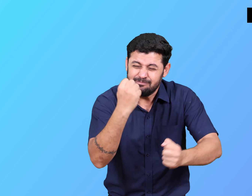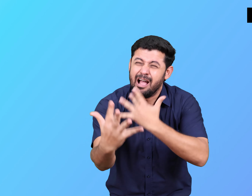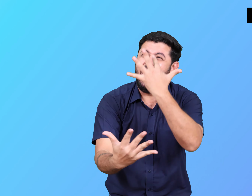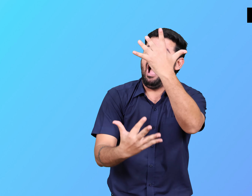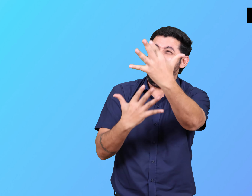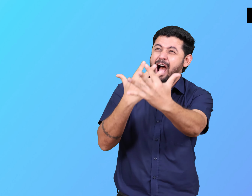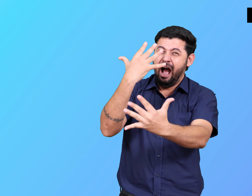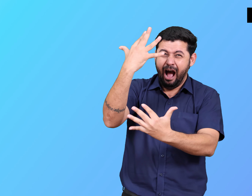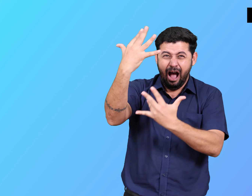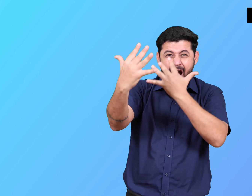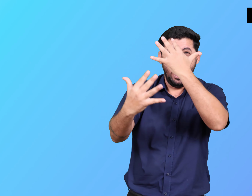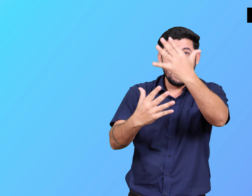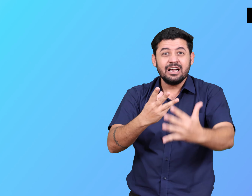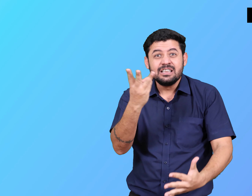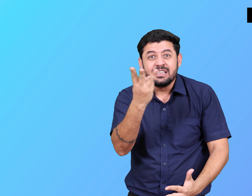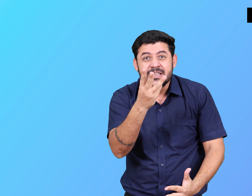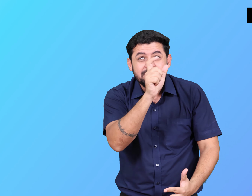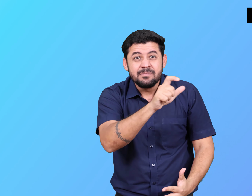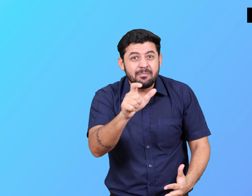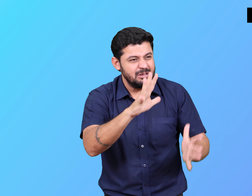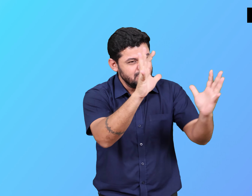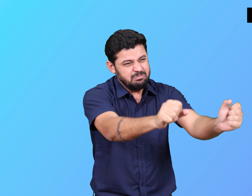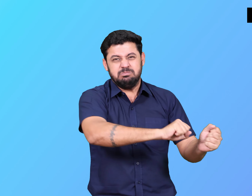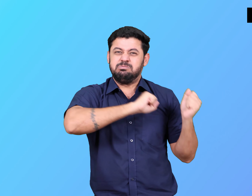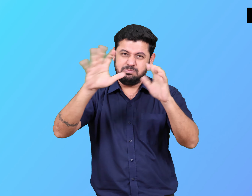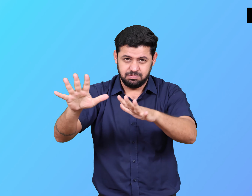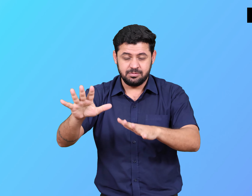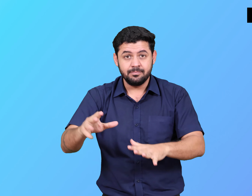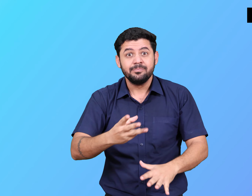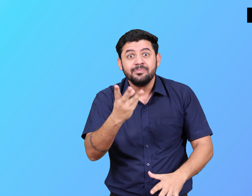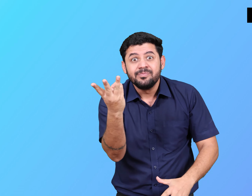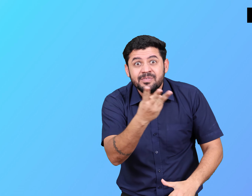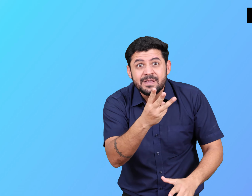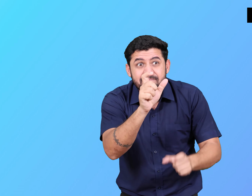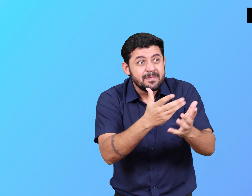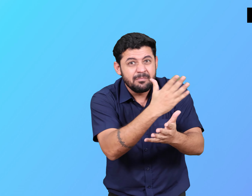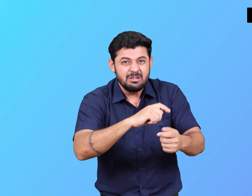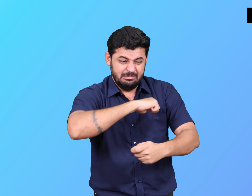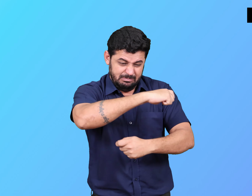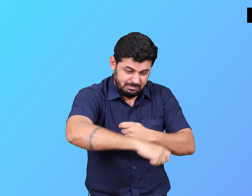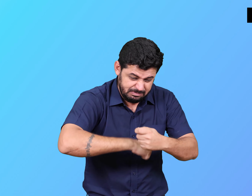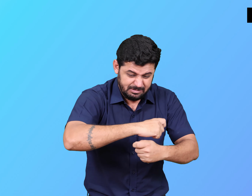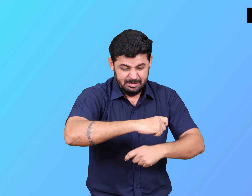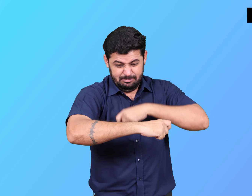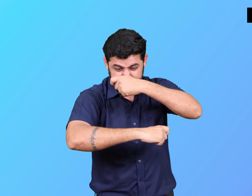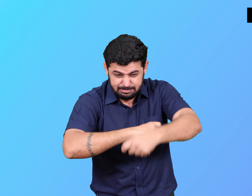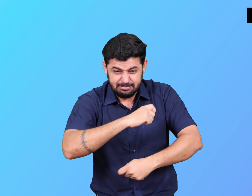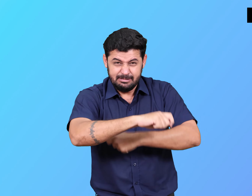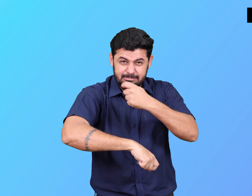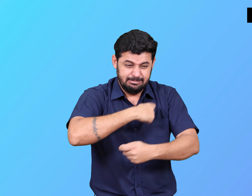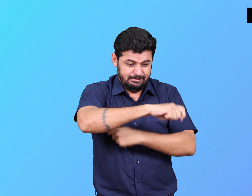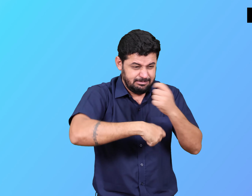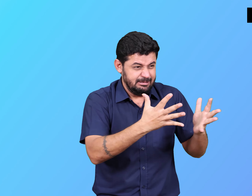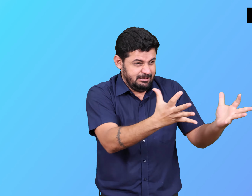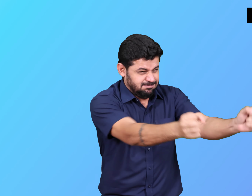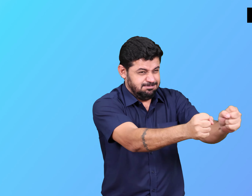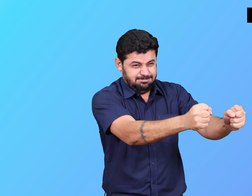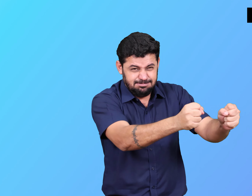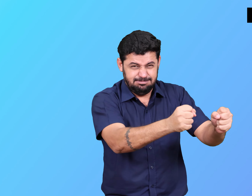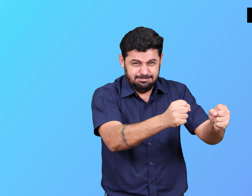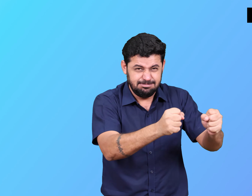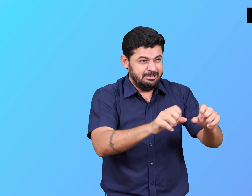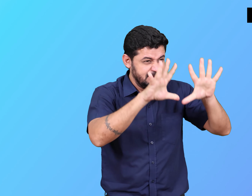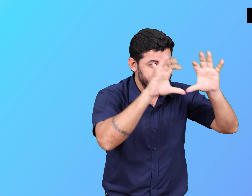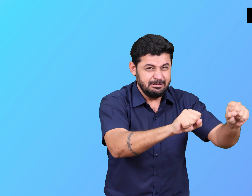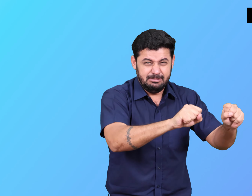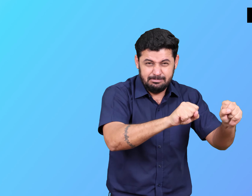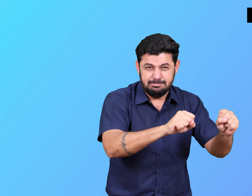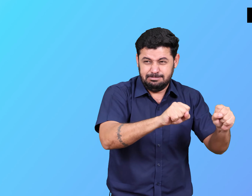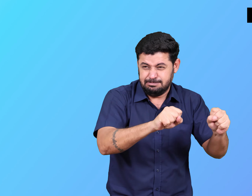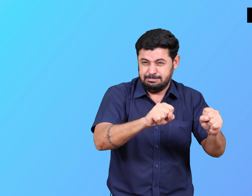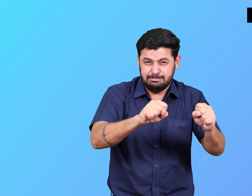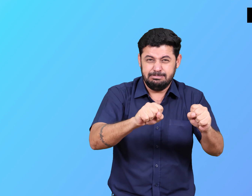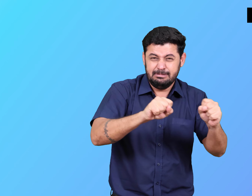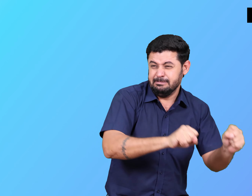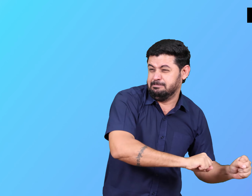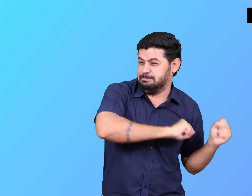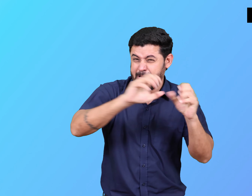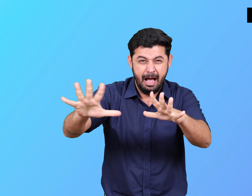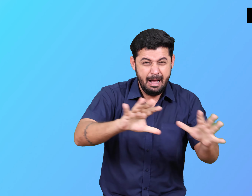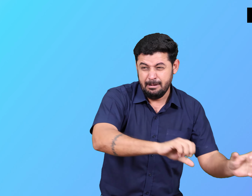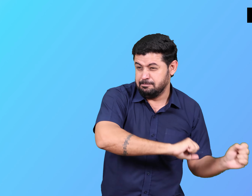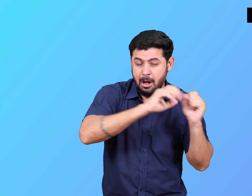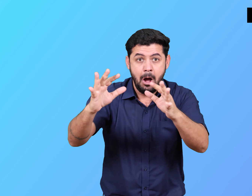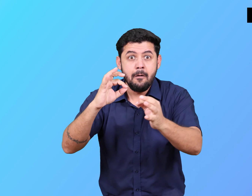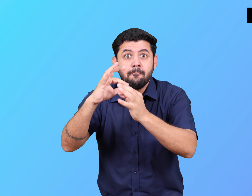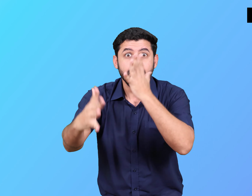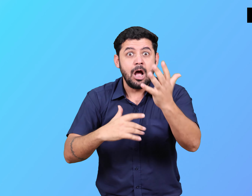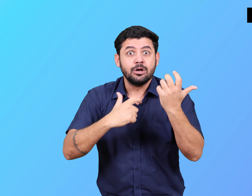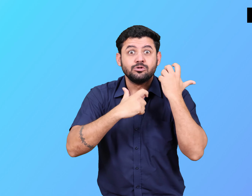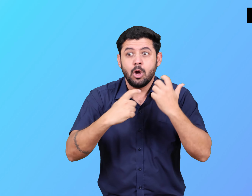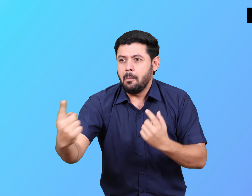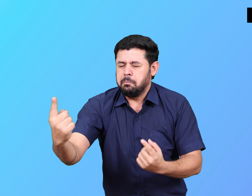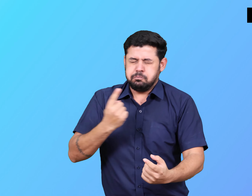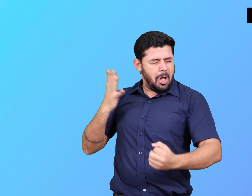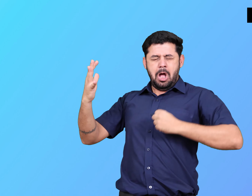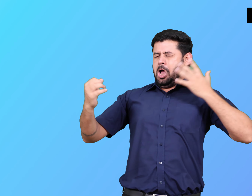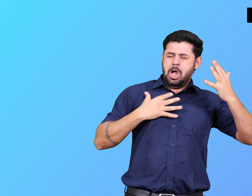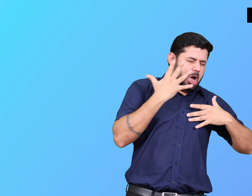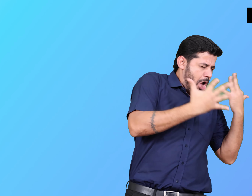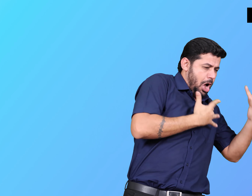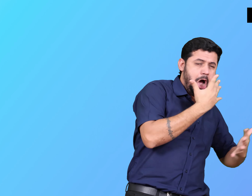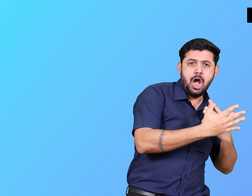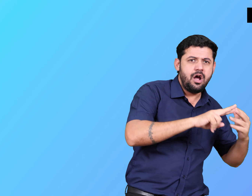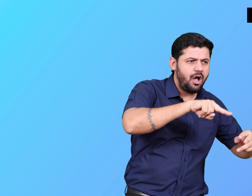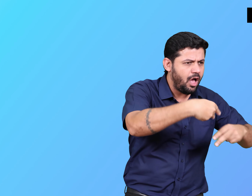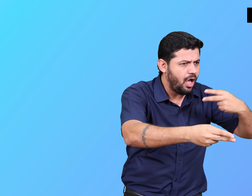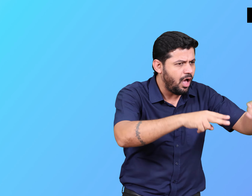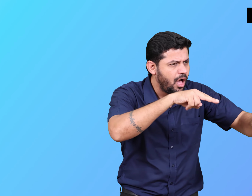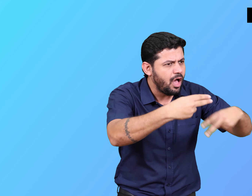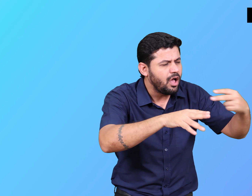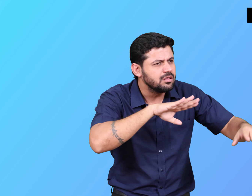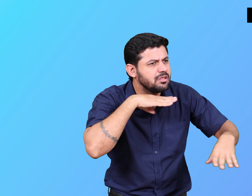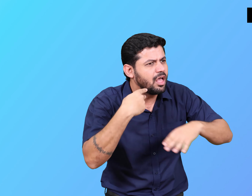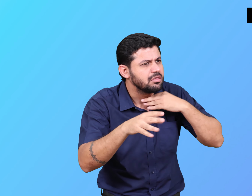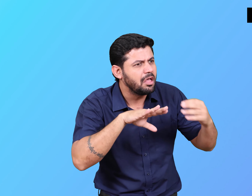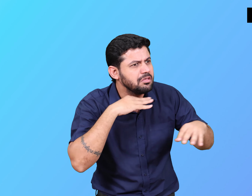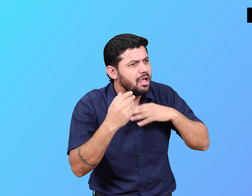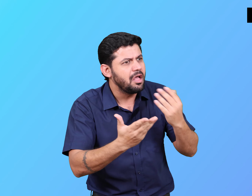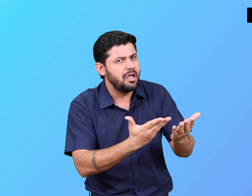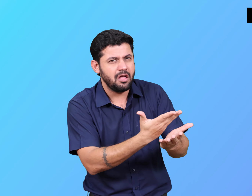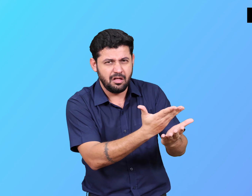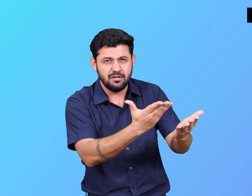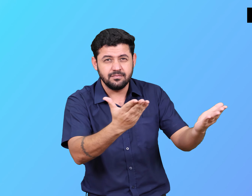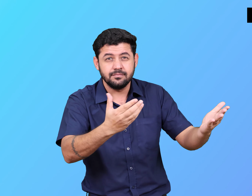The fire was so hot that the flames killed the soldiers as they threw the three men into the fire. Shadrach, Meshach and Abednego were tied up tightly as they went into the fire.